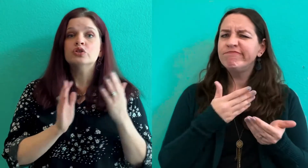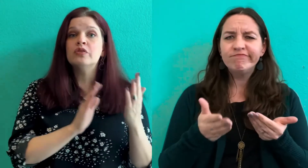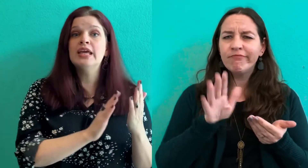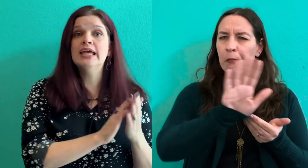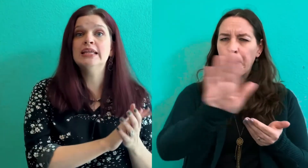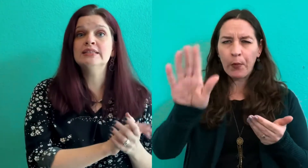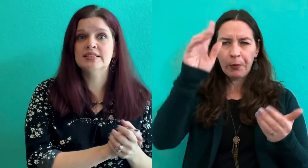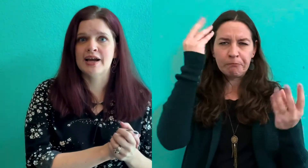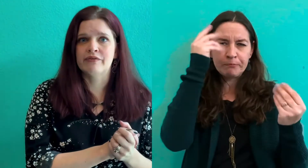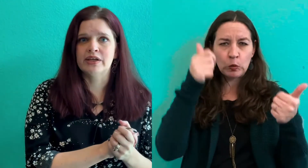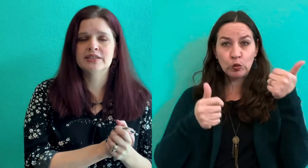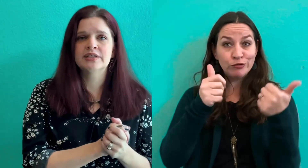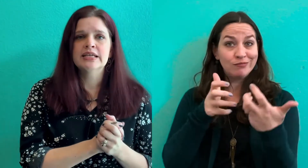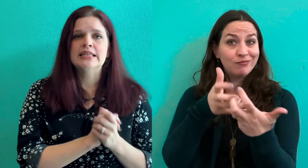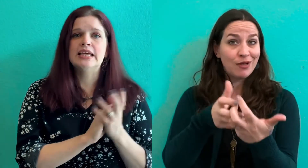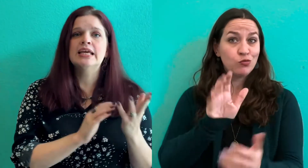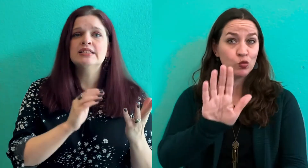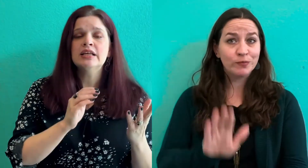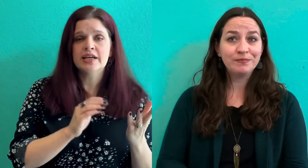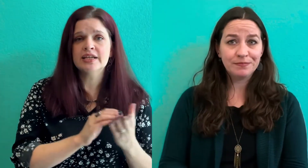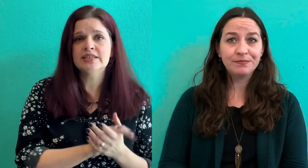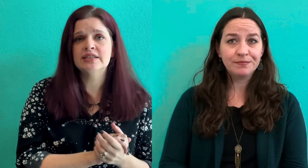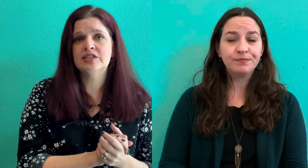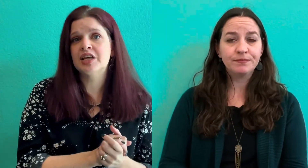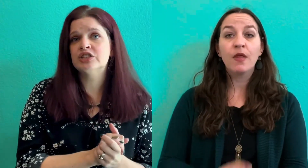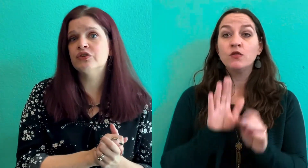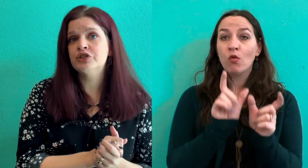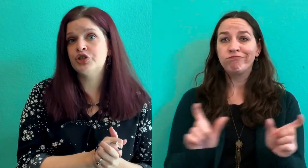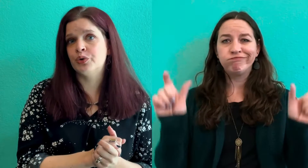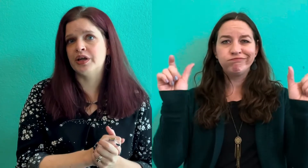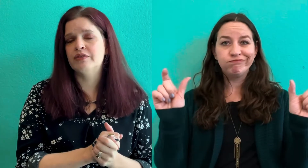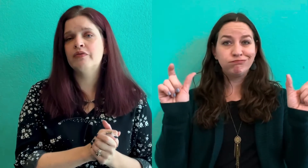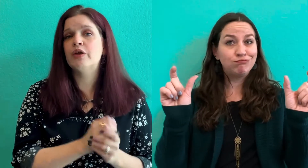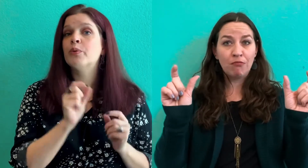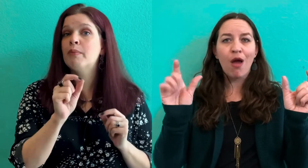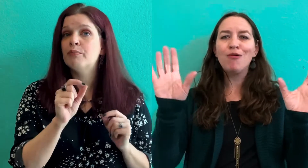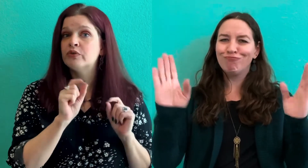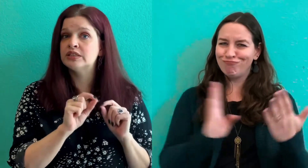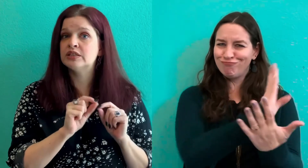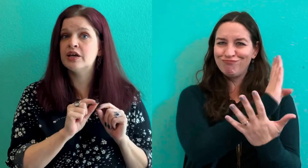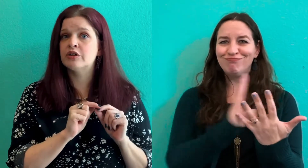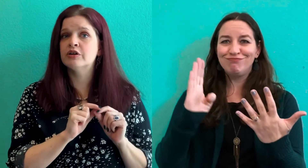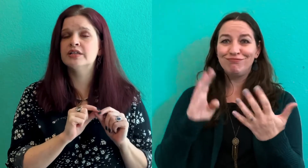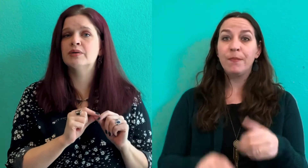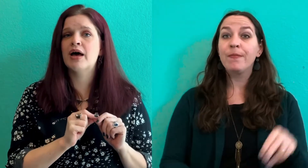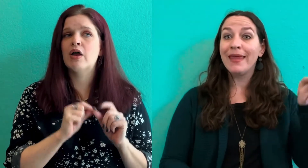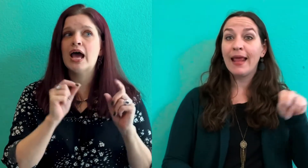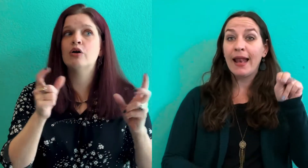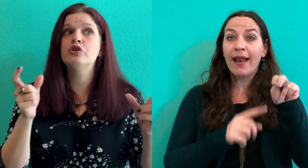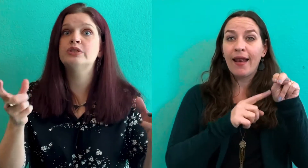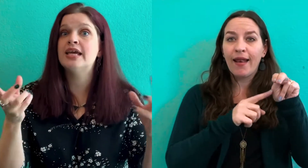So on the N side of it, the N, like I said, stands for Intuitive. And remember, this letter is about how you take in